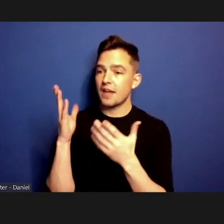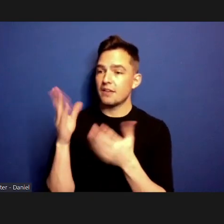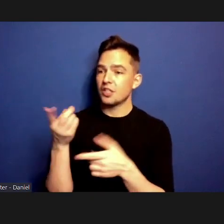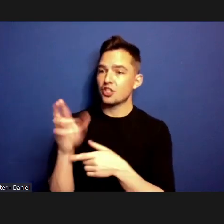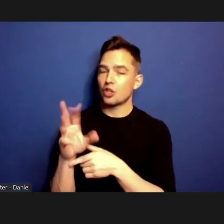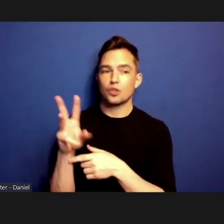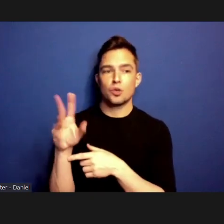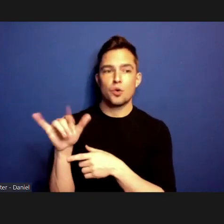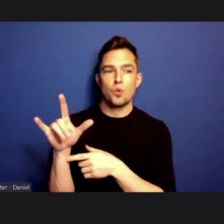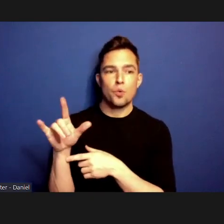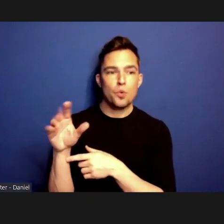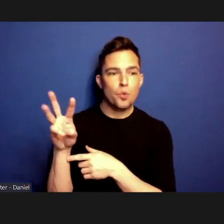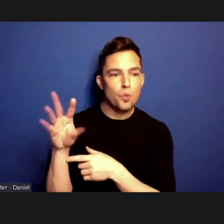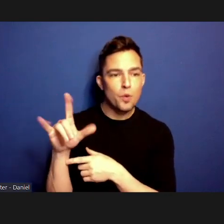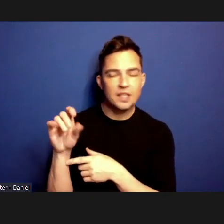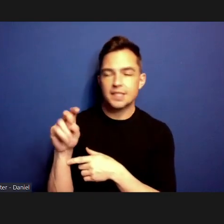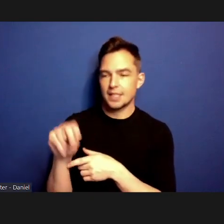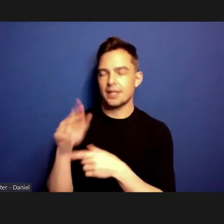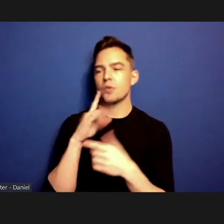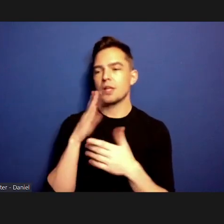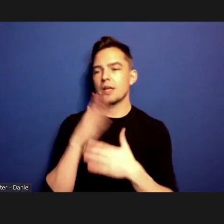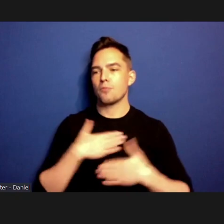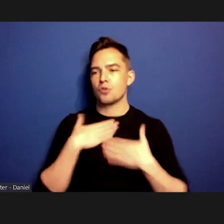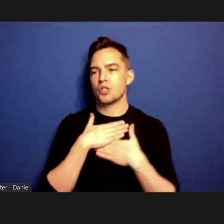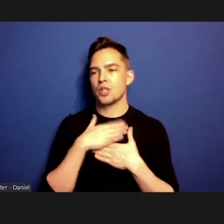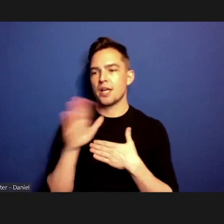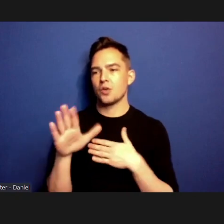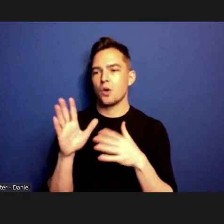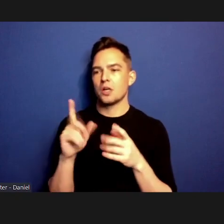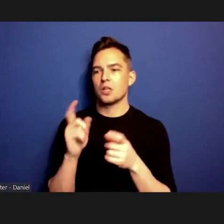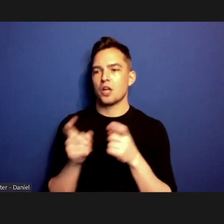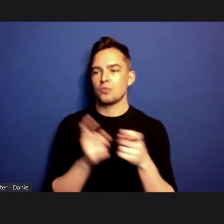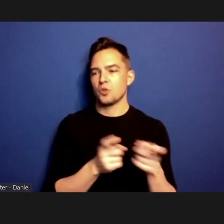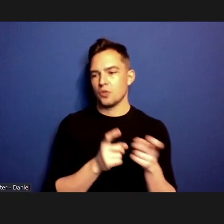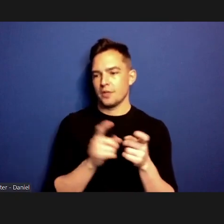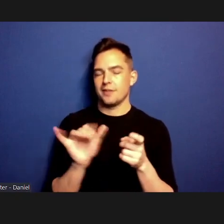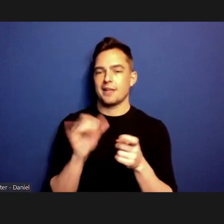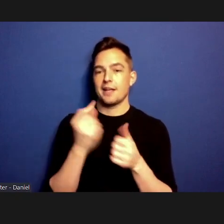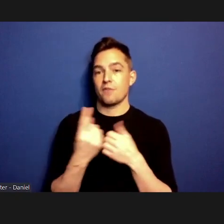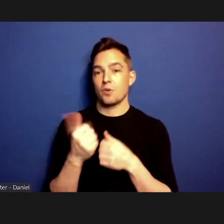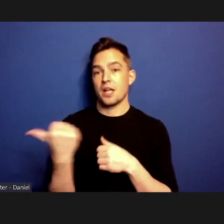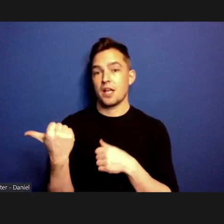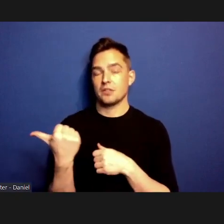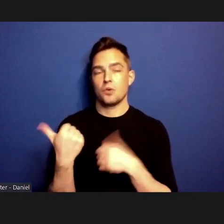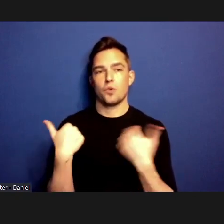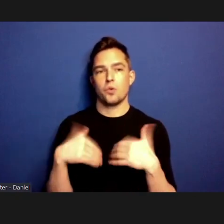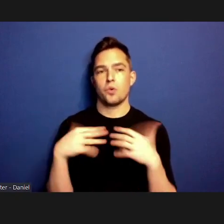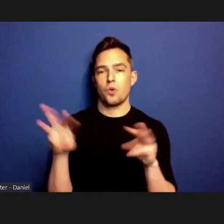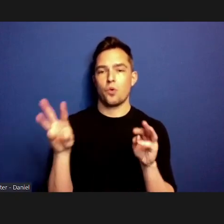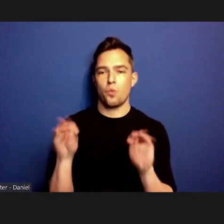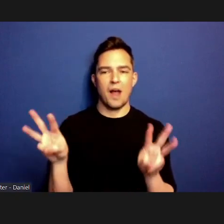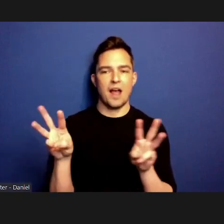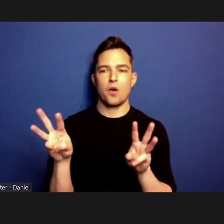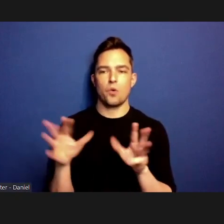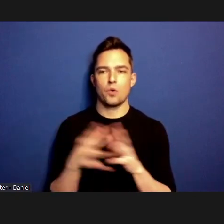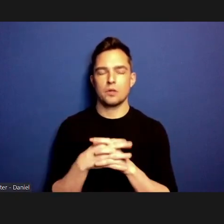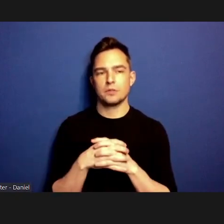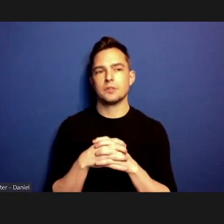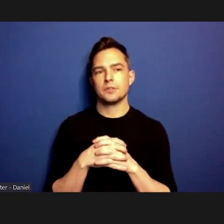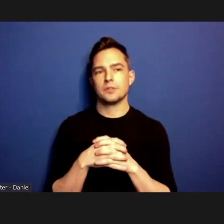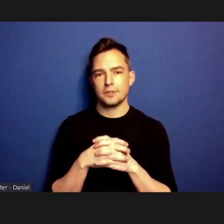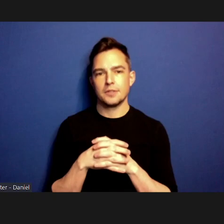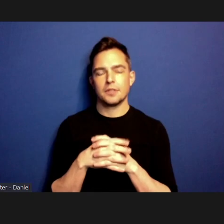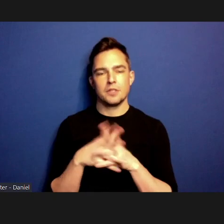I really appreciate your contributions and like everybody else. Wow. So many things.